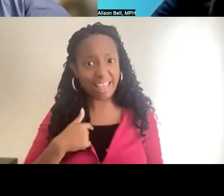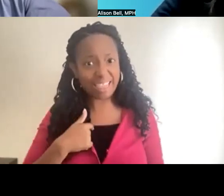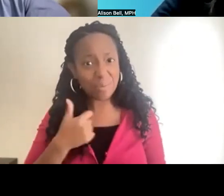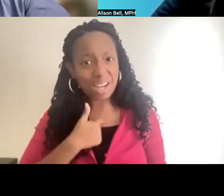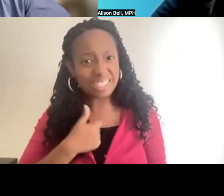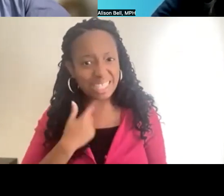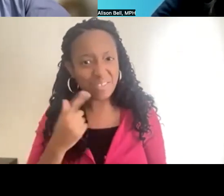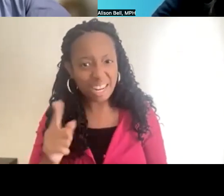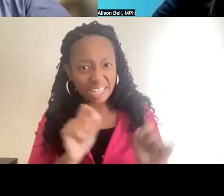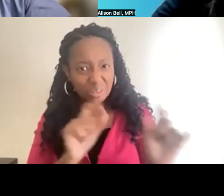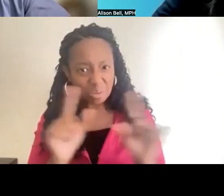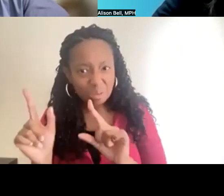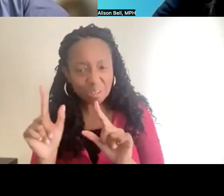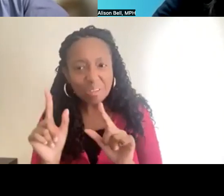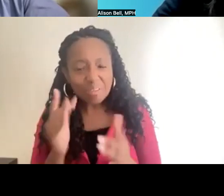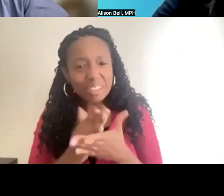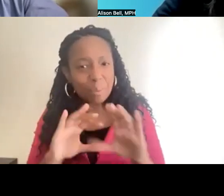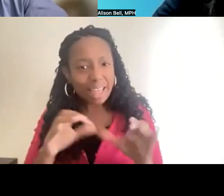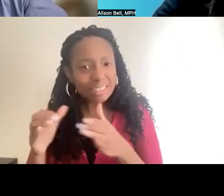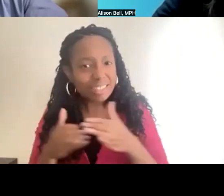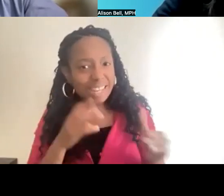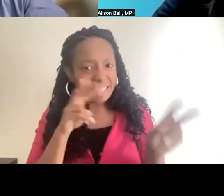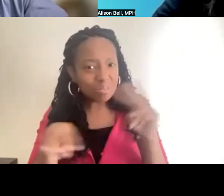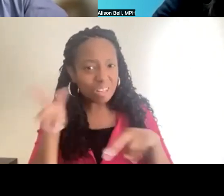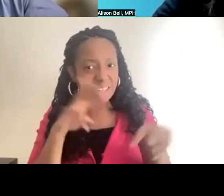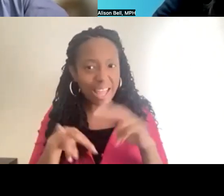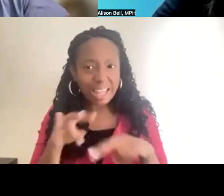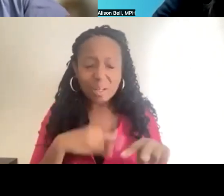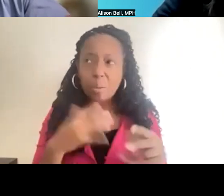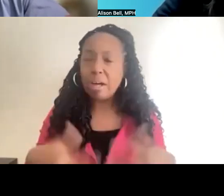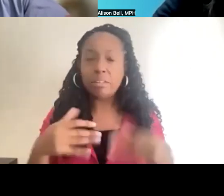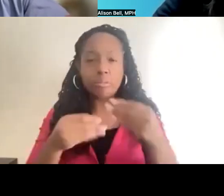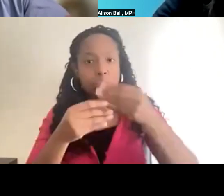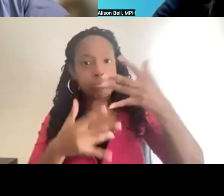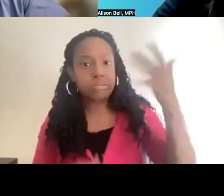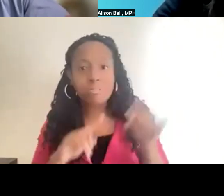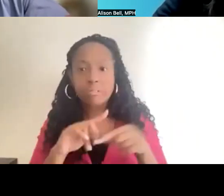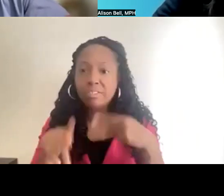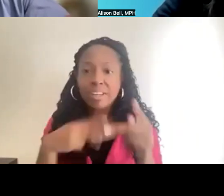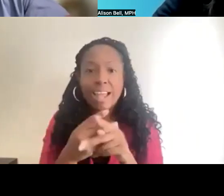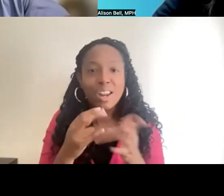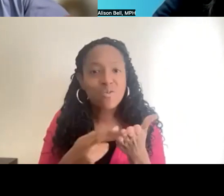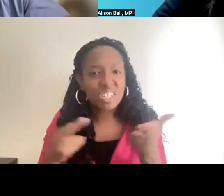take I mean that was a pretty broad spectrum of resources available able and uh as as a co-worker